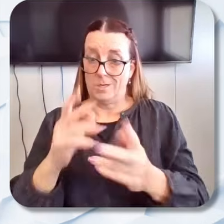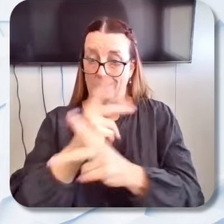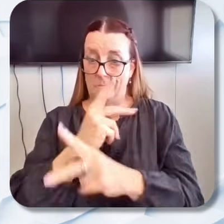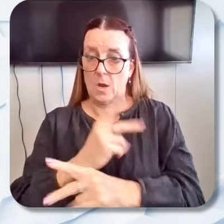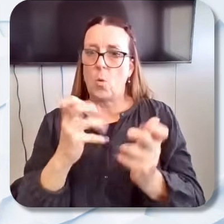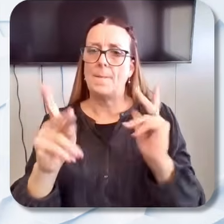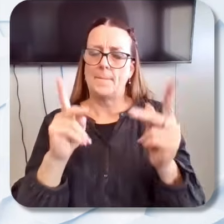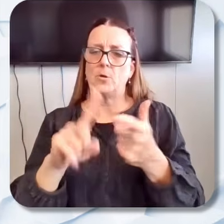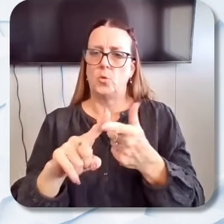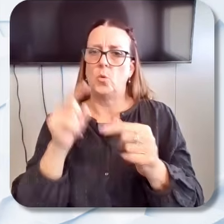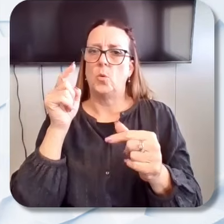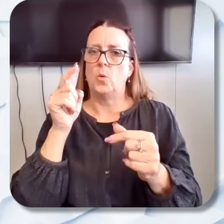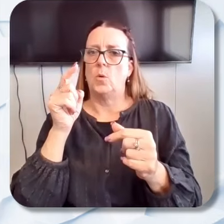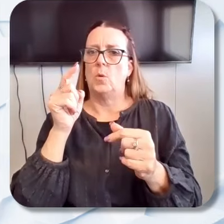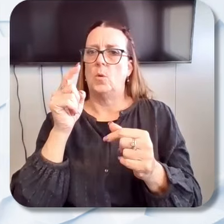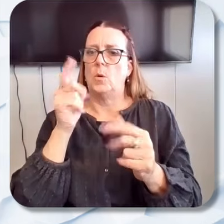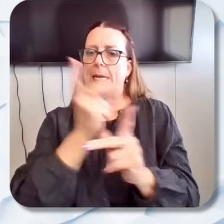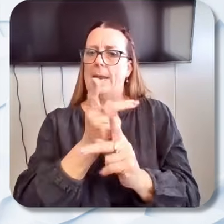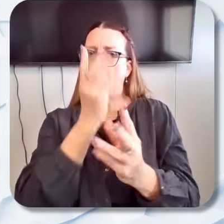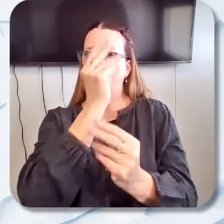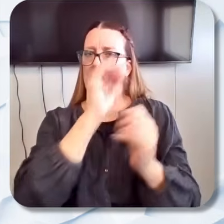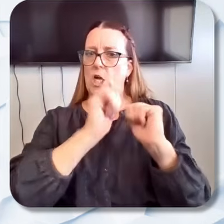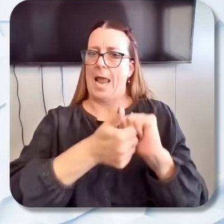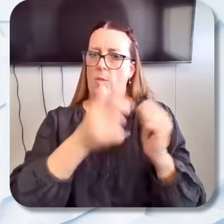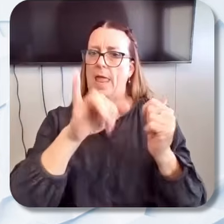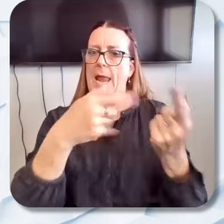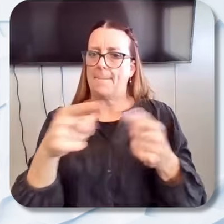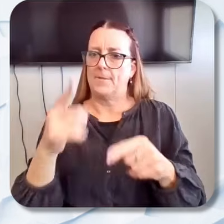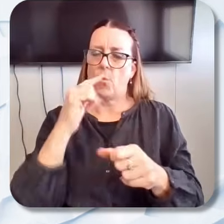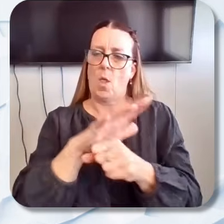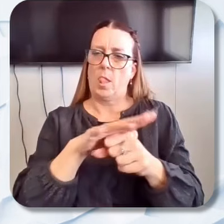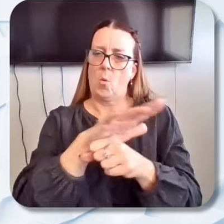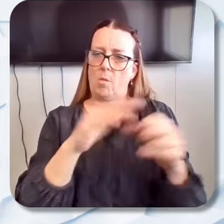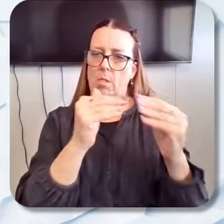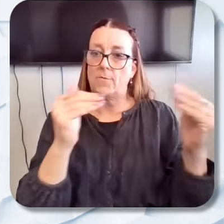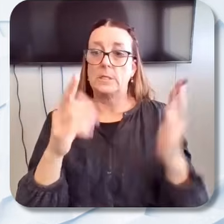kind of keep that information on how that occurred at the local level. At some point we might ask you.